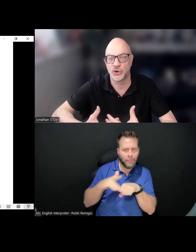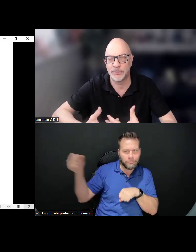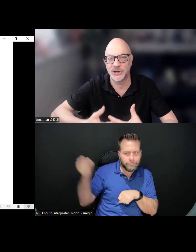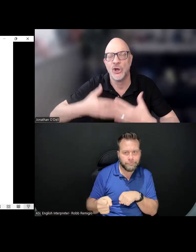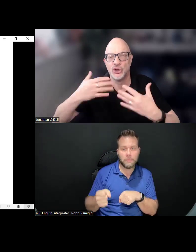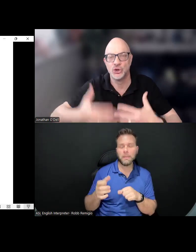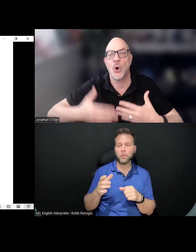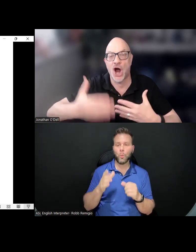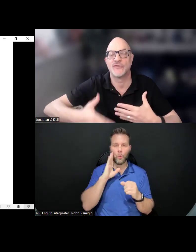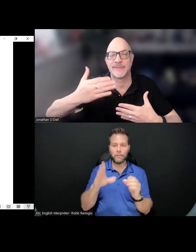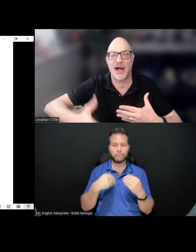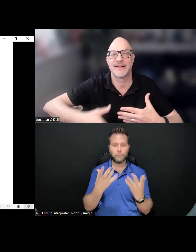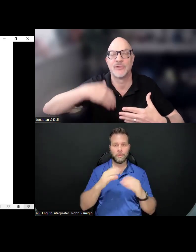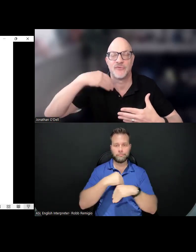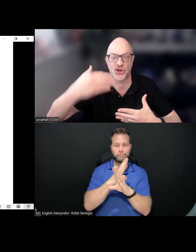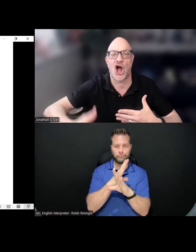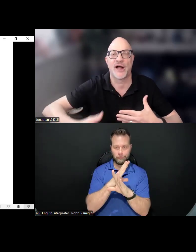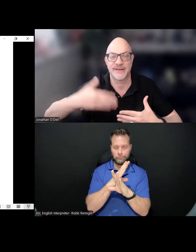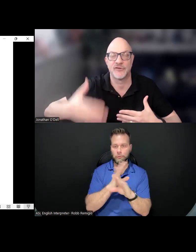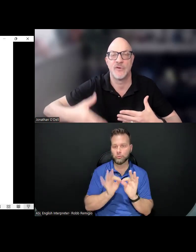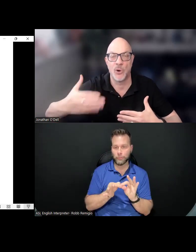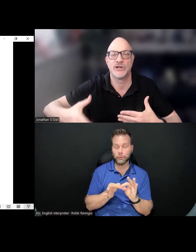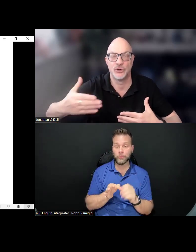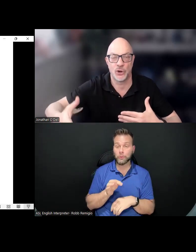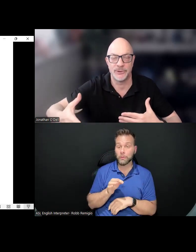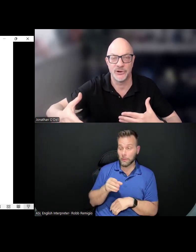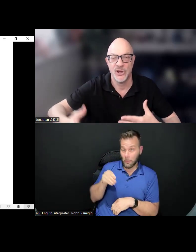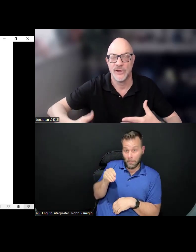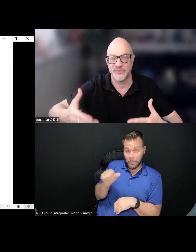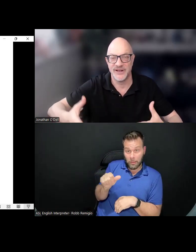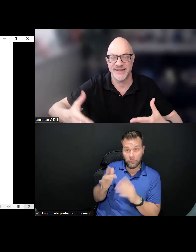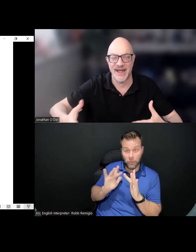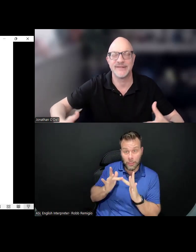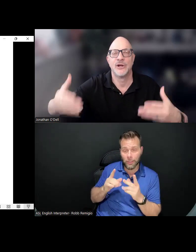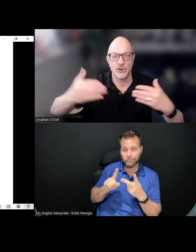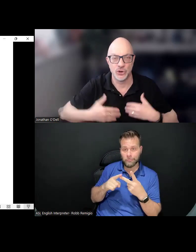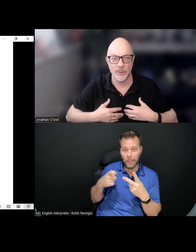the more remote municipalities, you have to provide a remote interpreter, and you are remote interpreter.